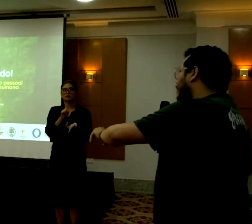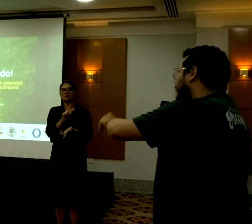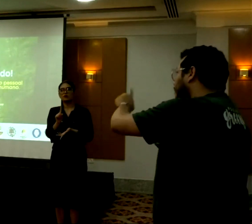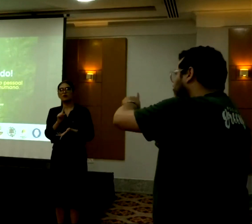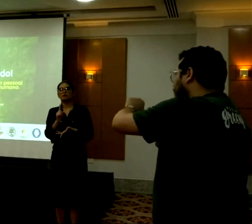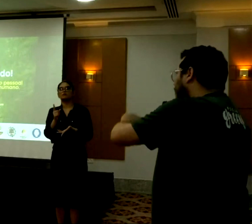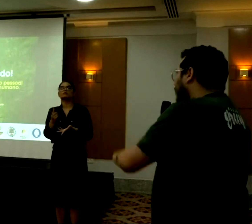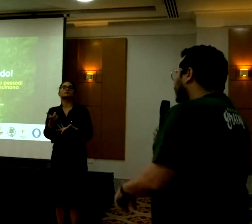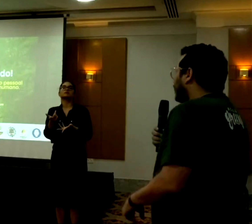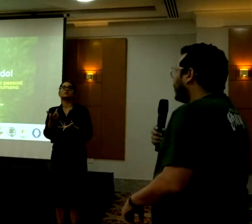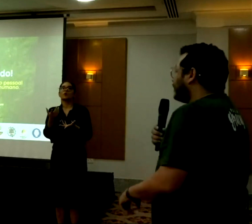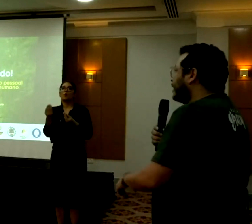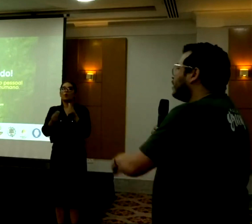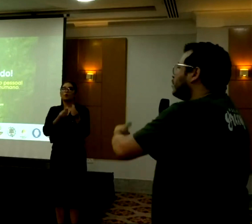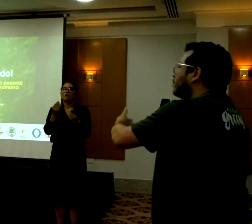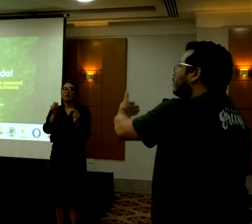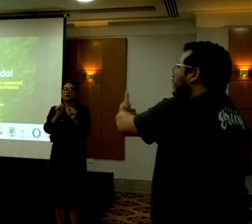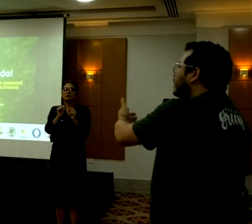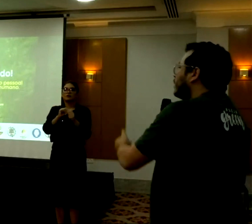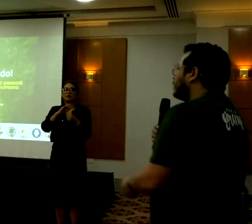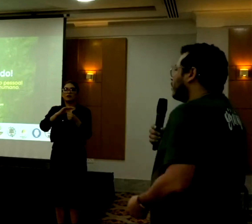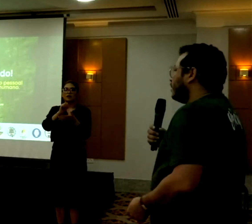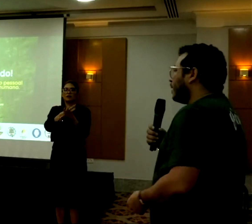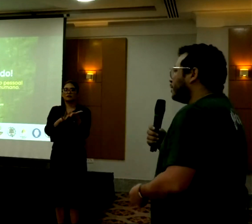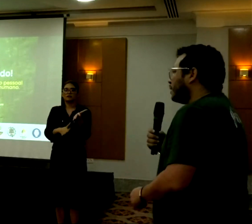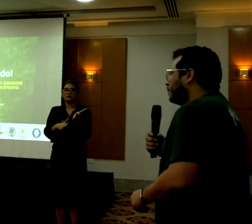but taking into account all this climate issue